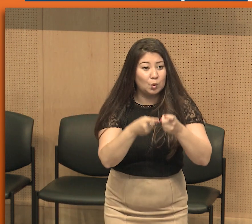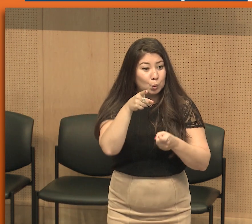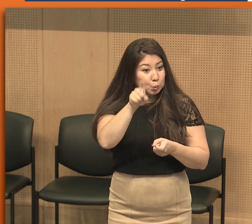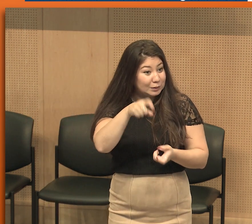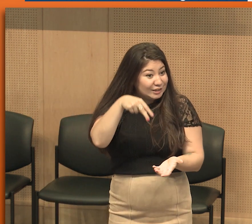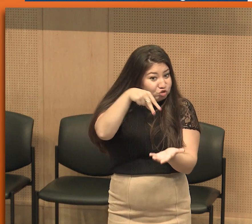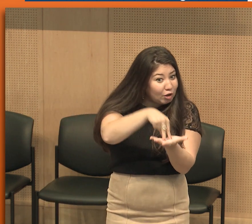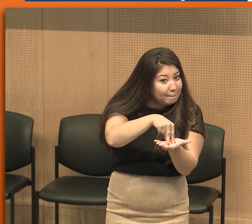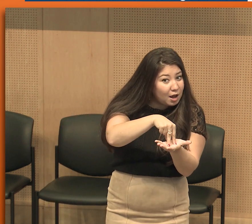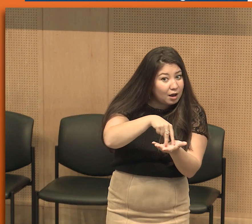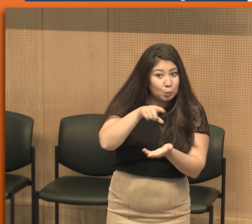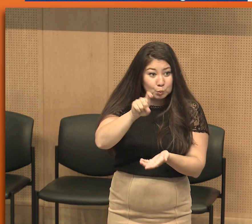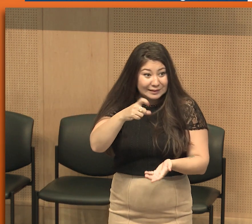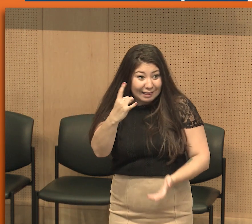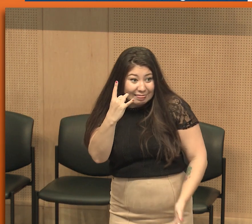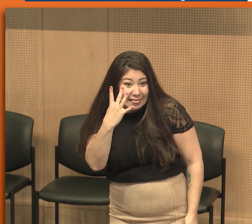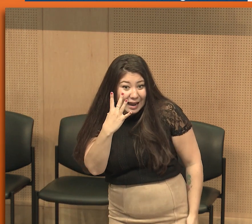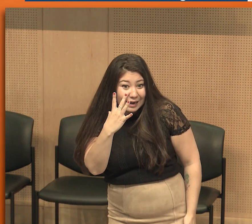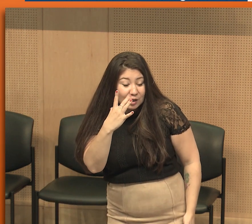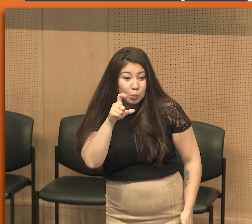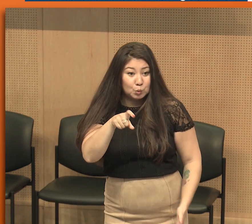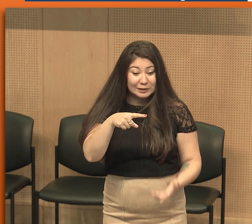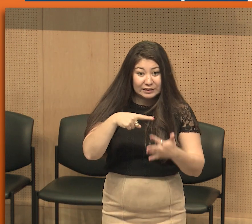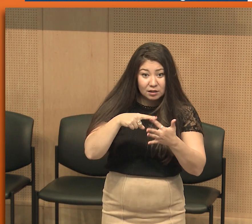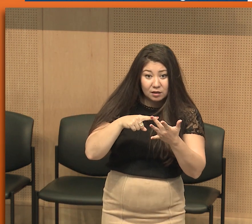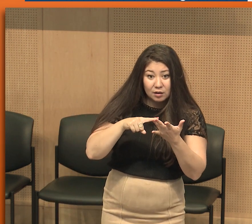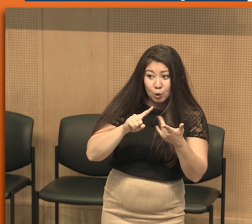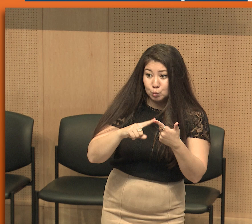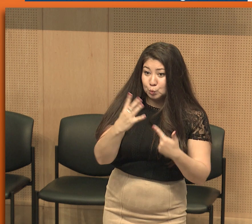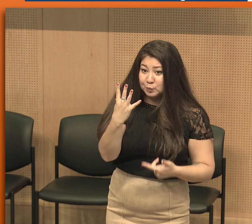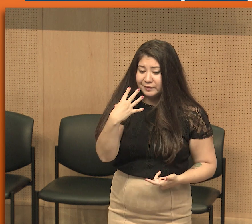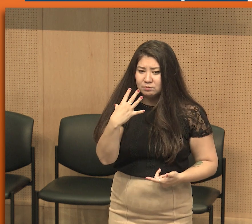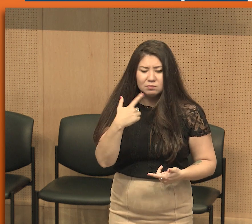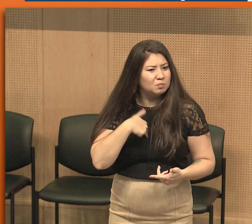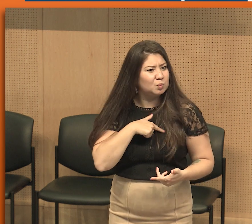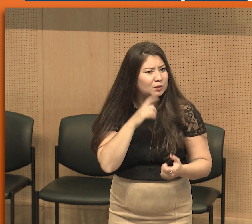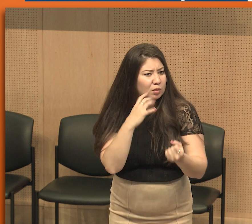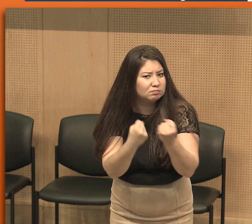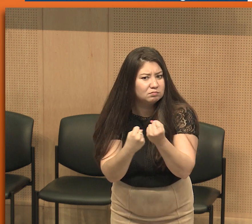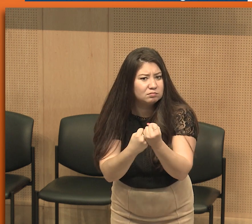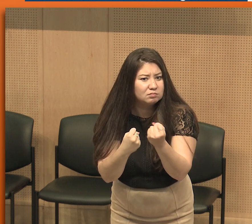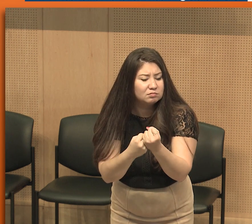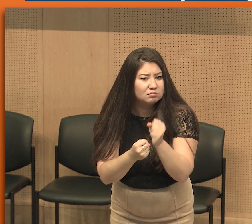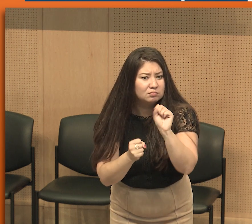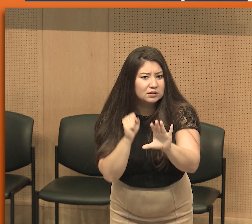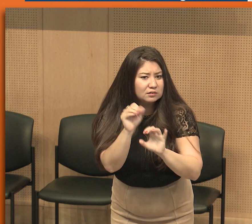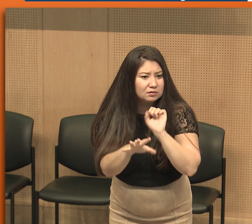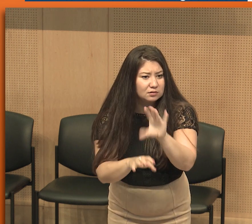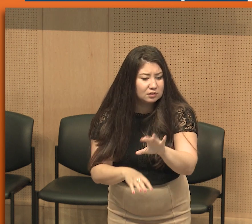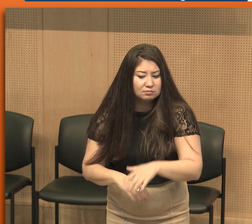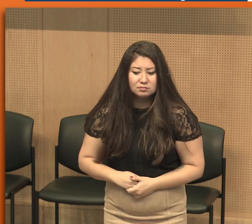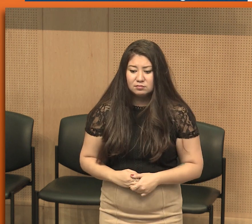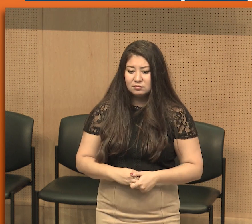Some of the information that we receive we pass on. Honestly, if you want to do this,